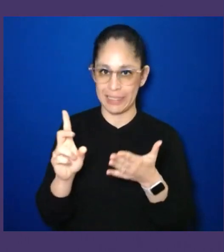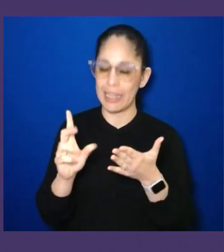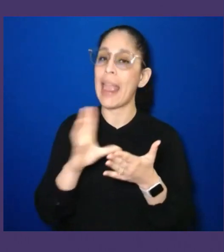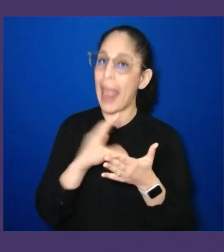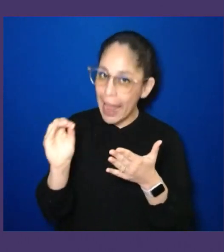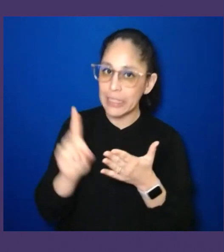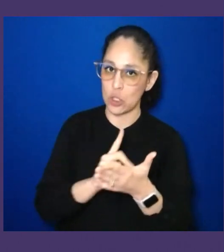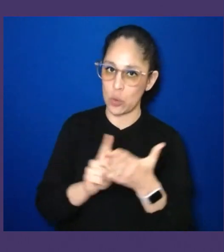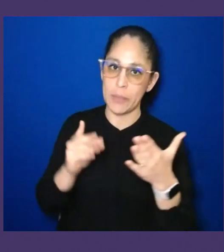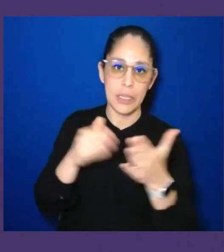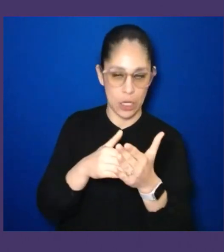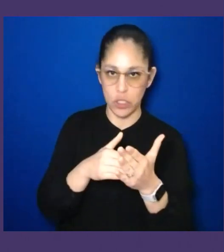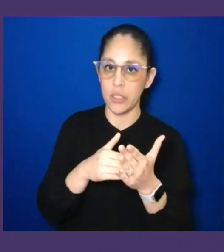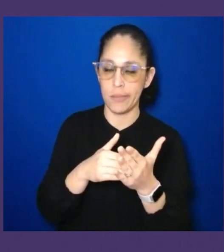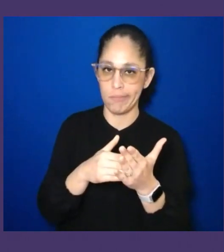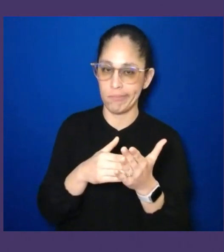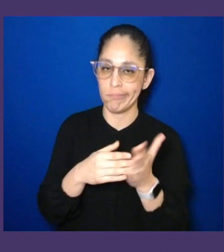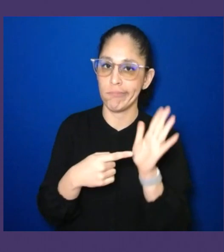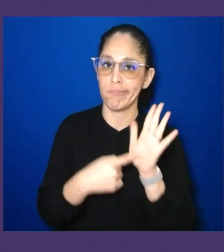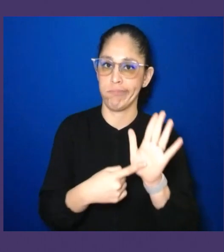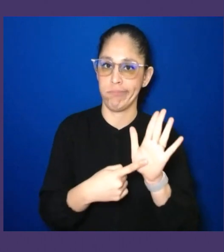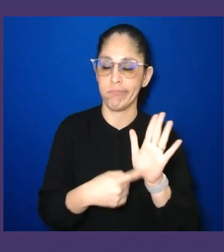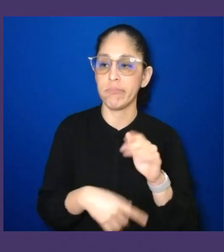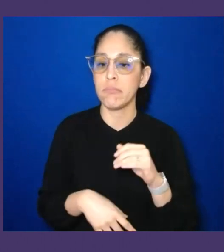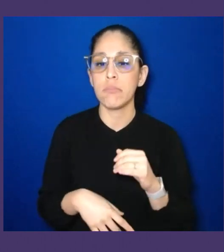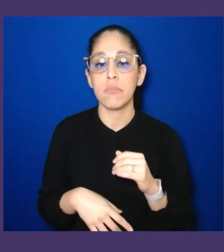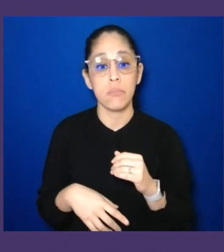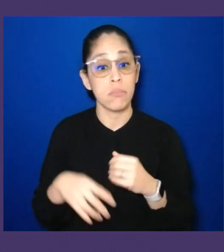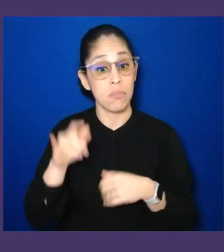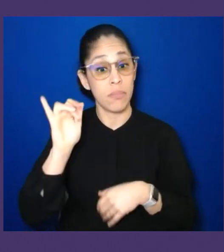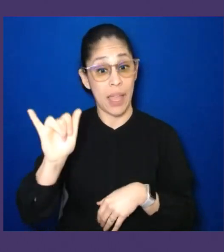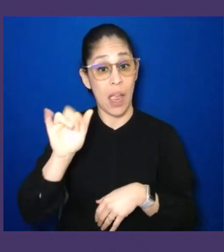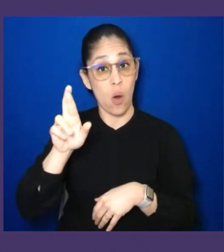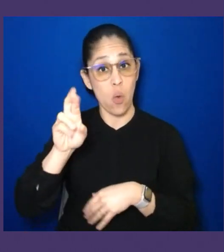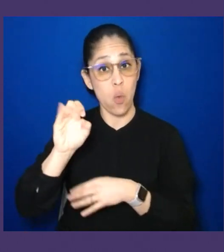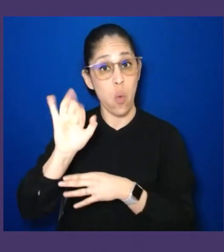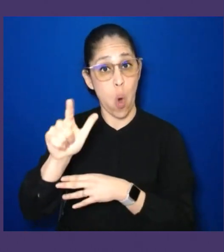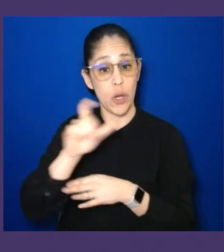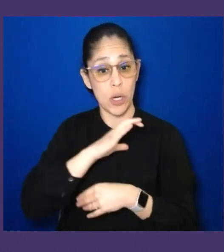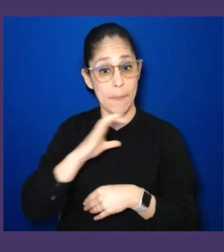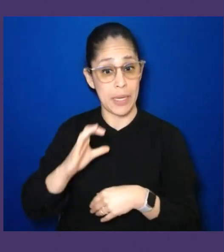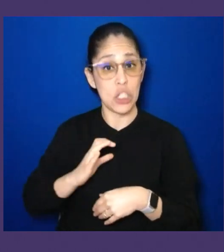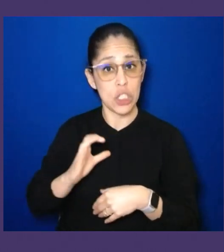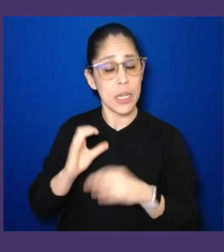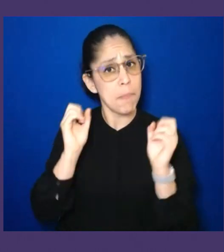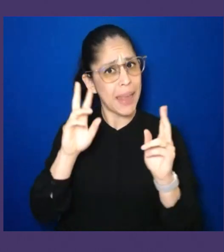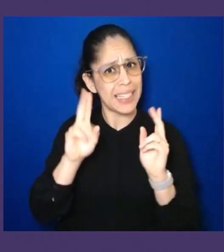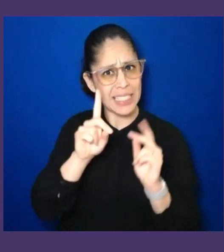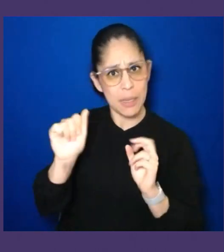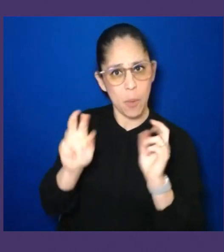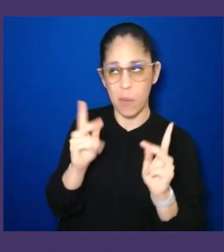The need for a Royal Commission has been known by disabled people in Australia for decades.